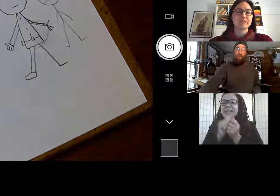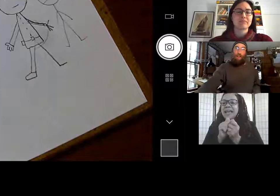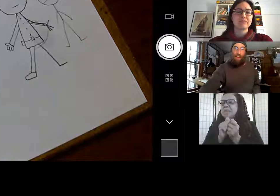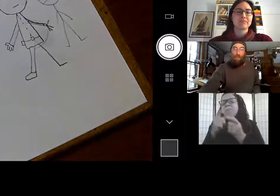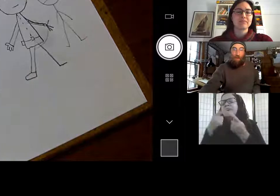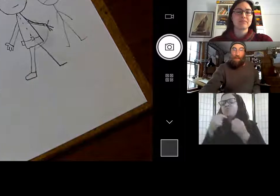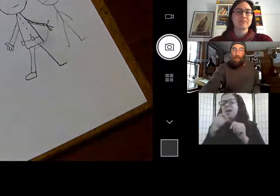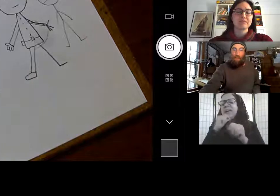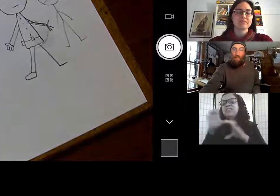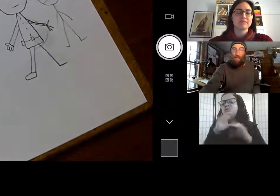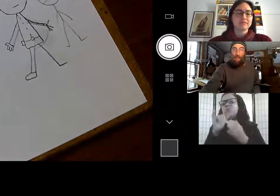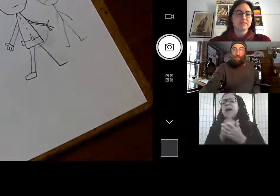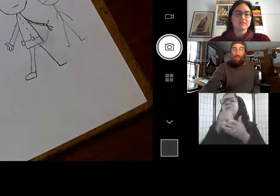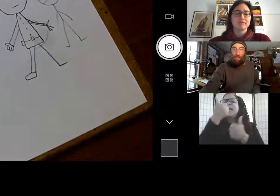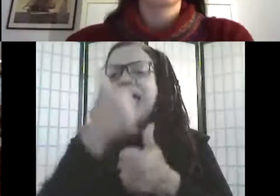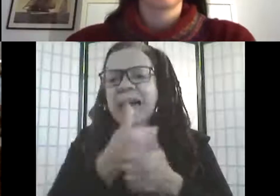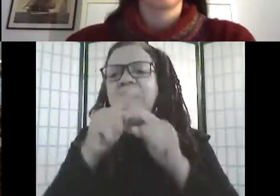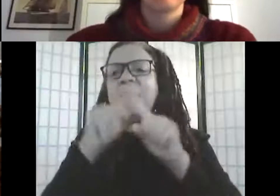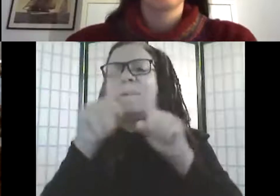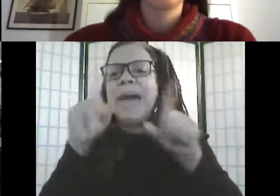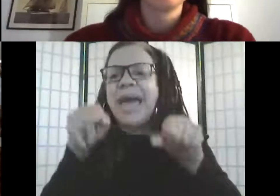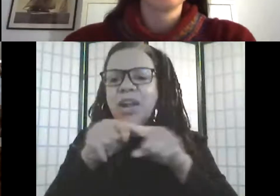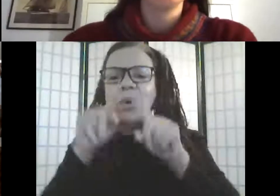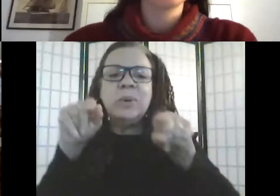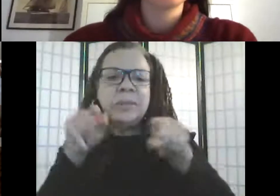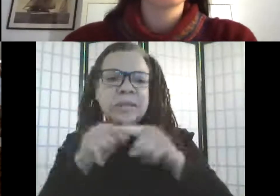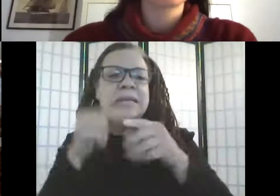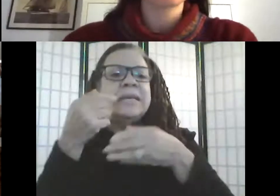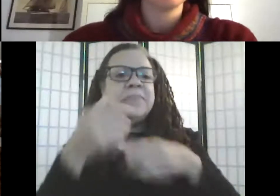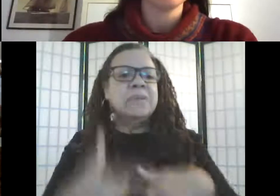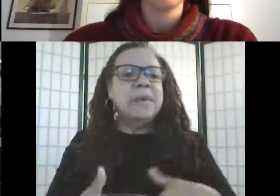because I want every panel to be kind of alive and on its own terms.